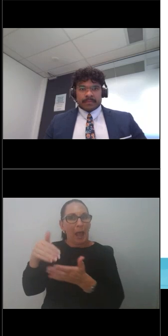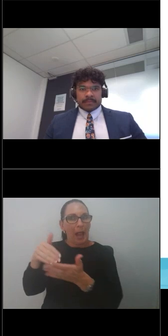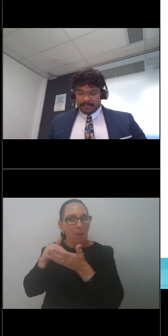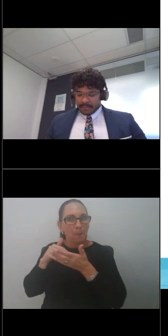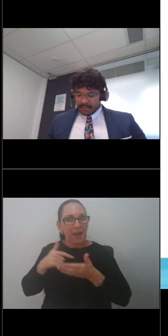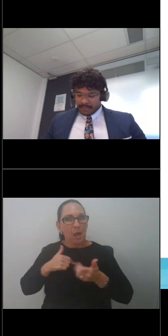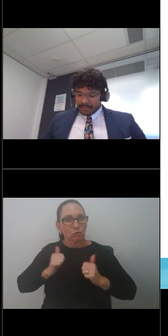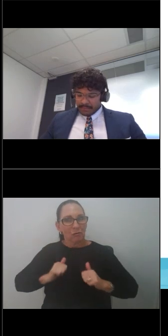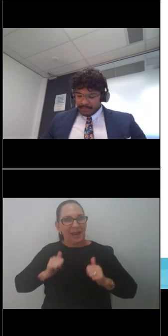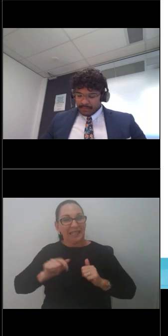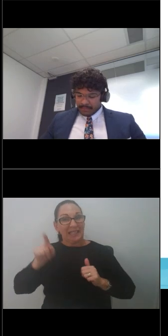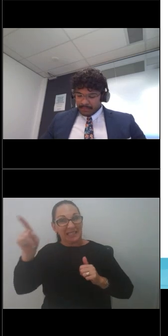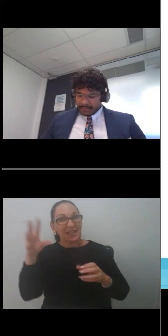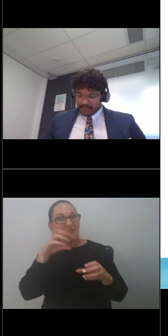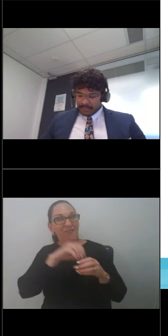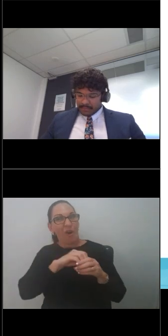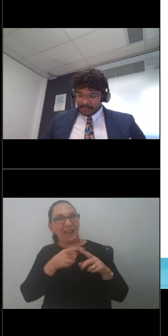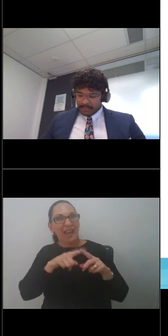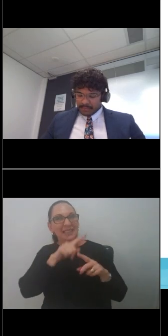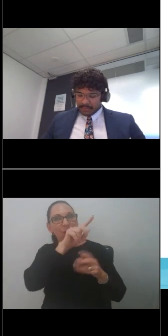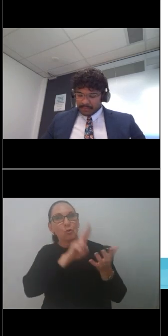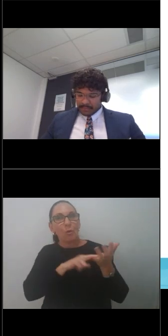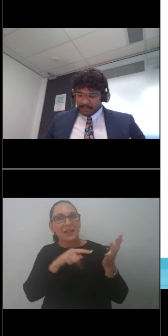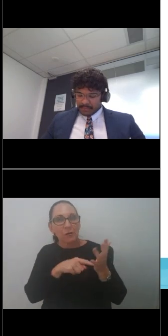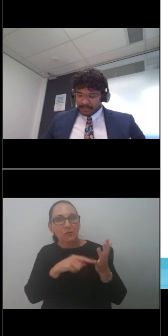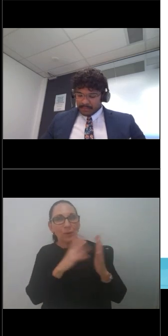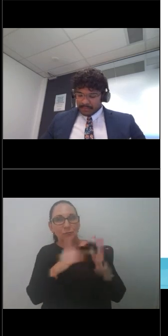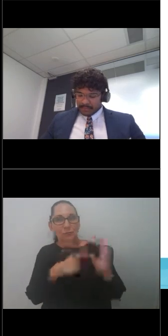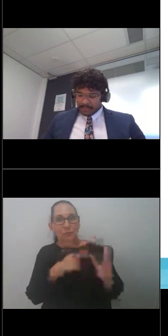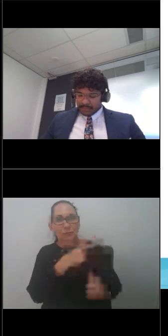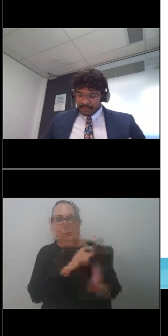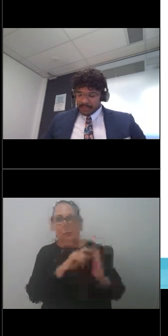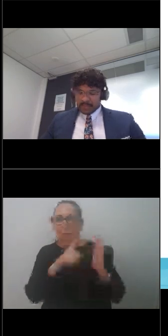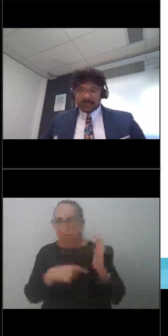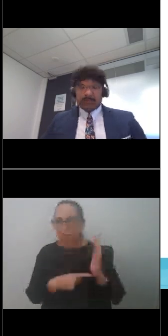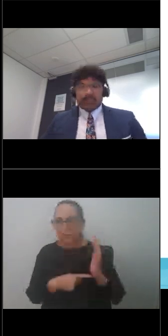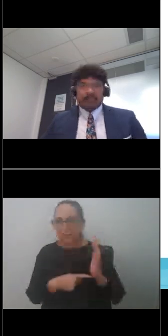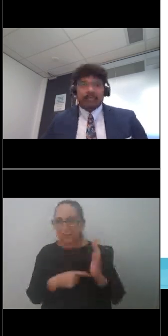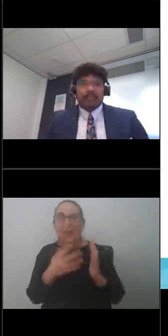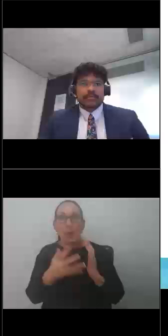Australia blurred borders project originally and so a lot of the stuff I talked to and explained